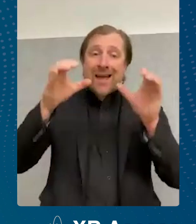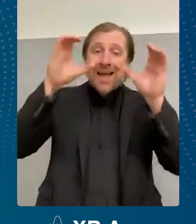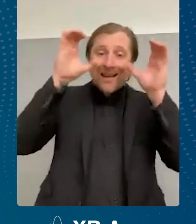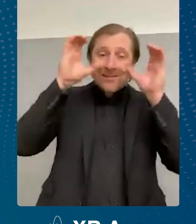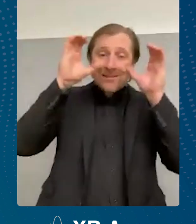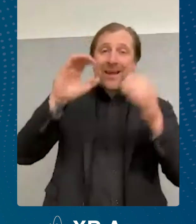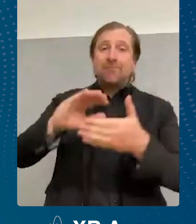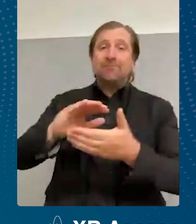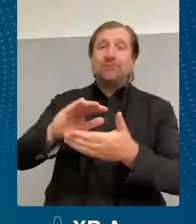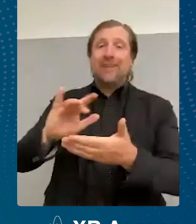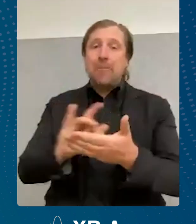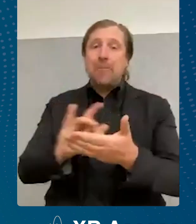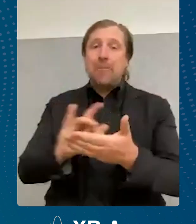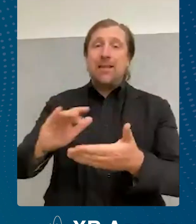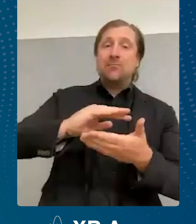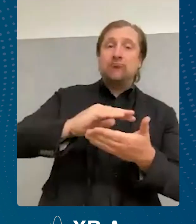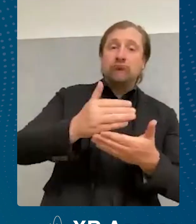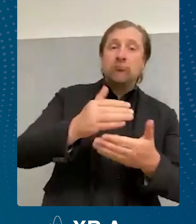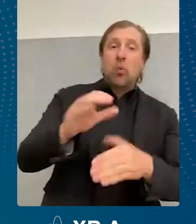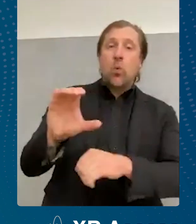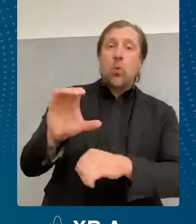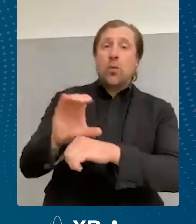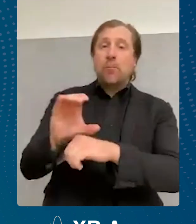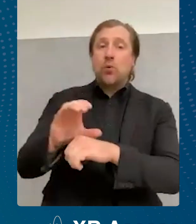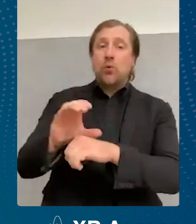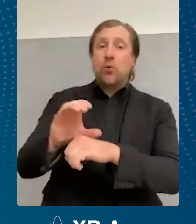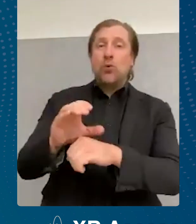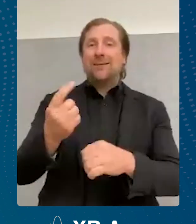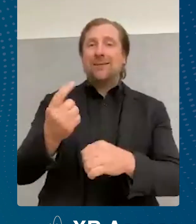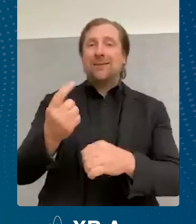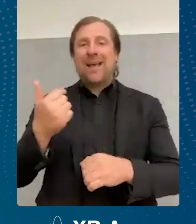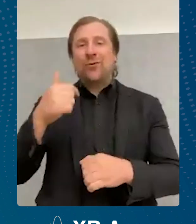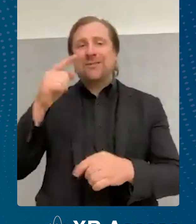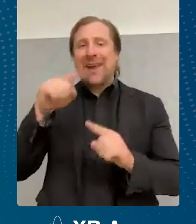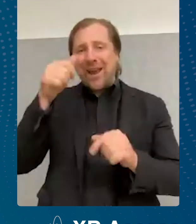and one other thing that I can't remember right now.